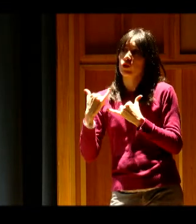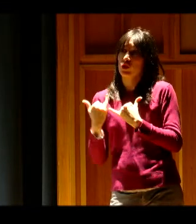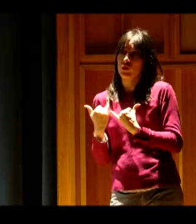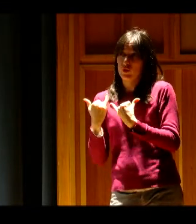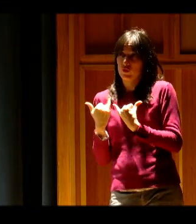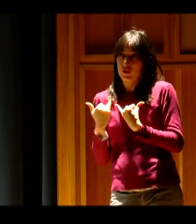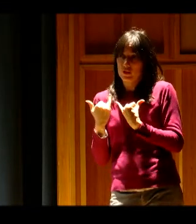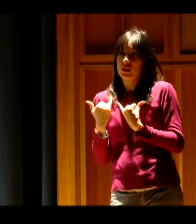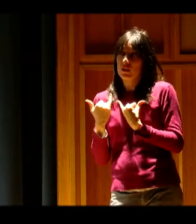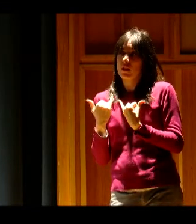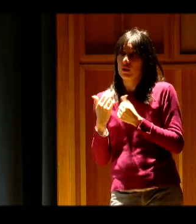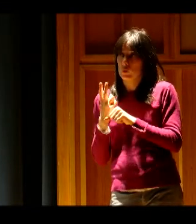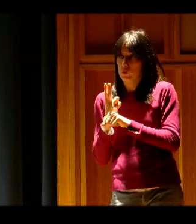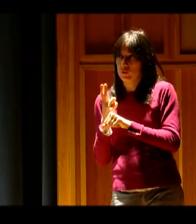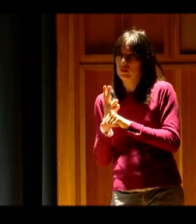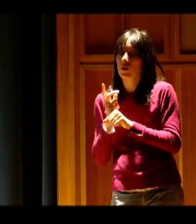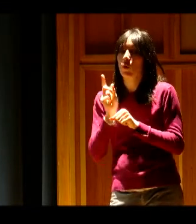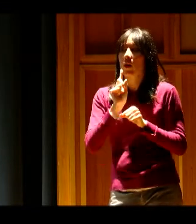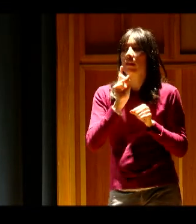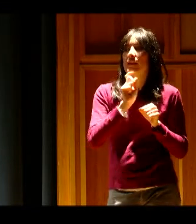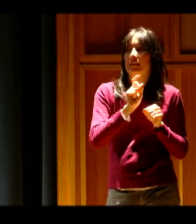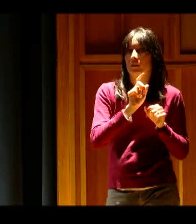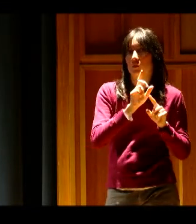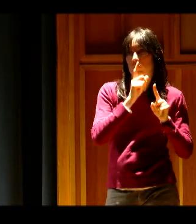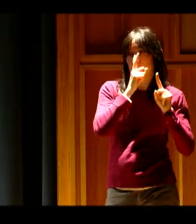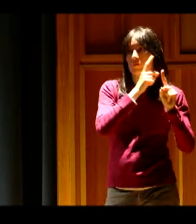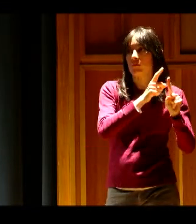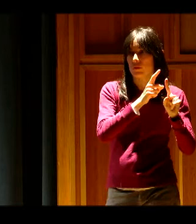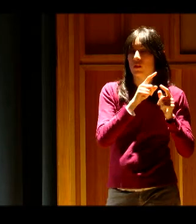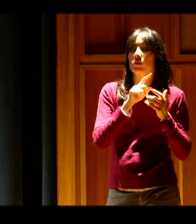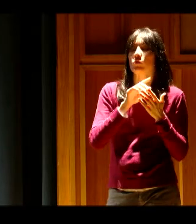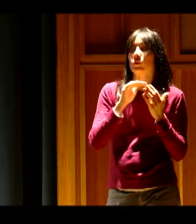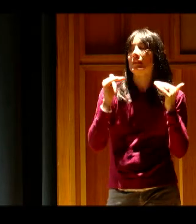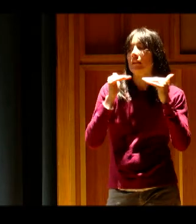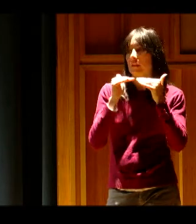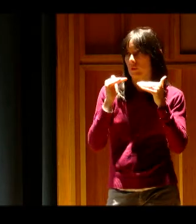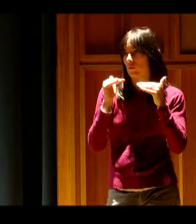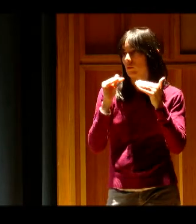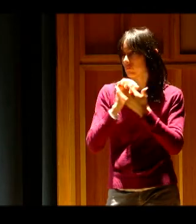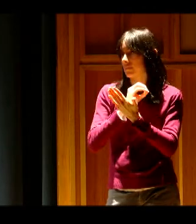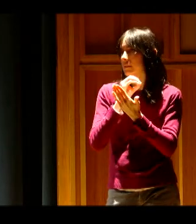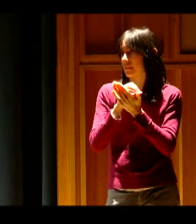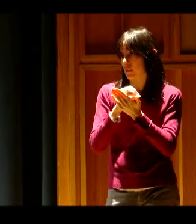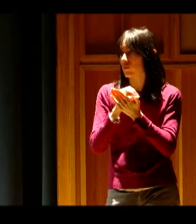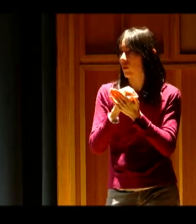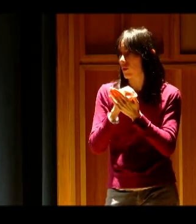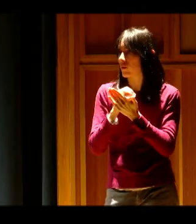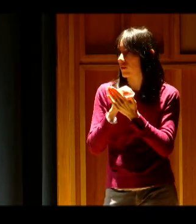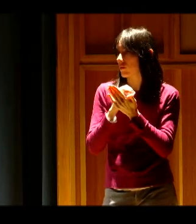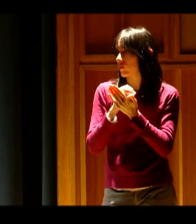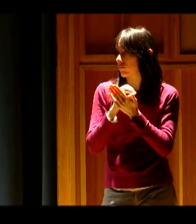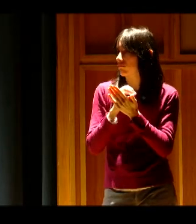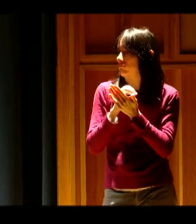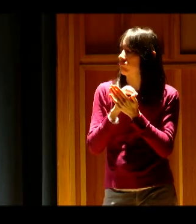where they need to be in order to reach a net zero cultural proposition.